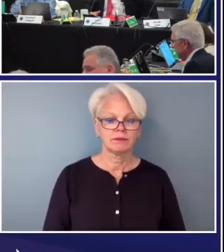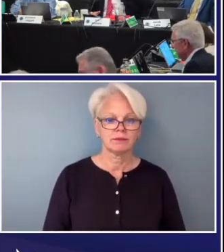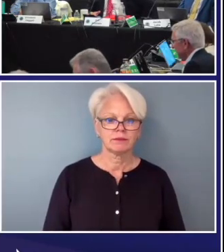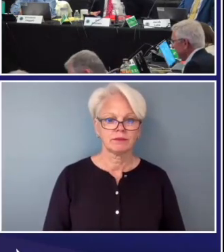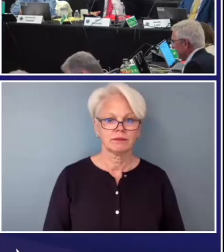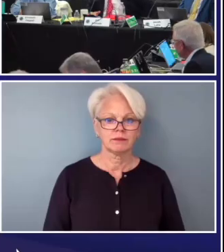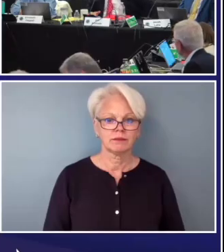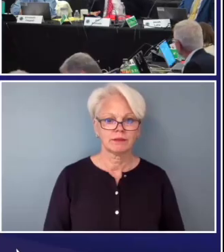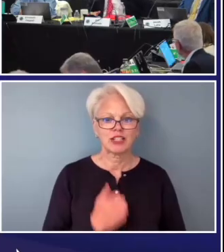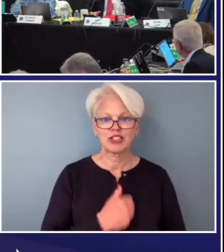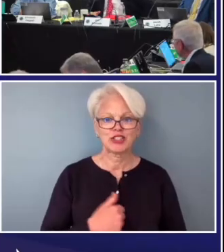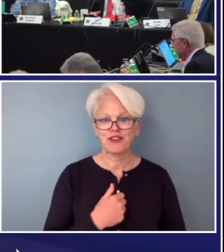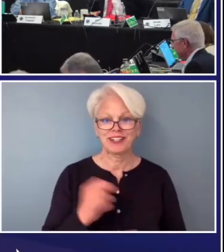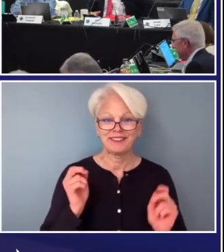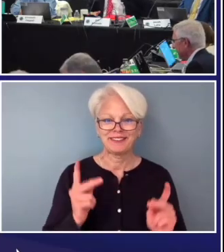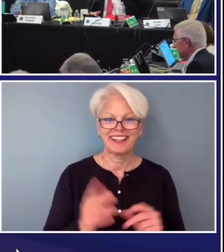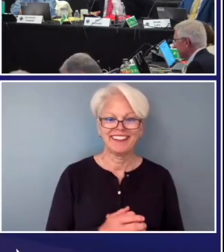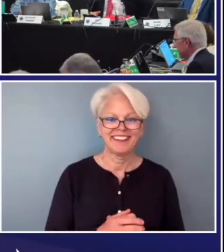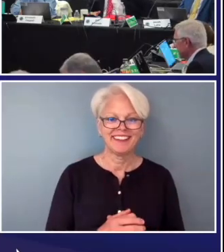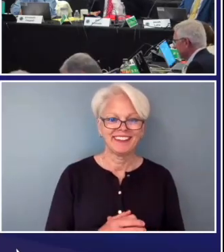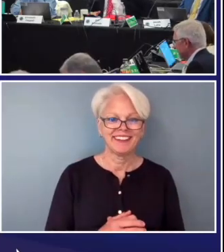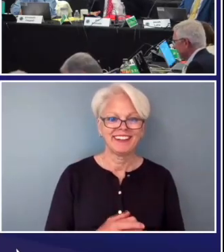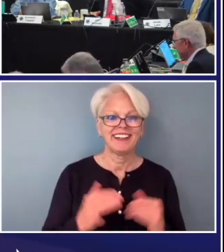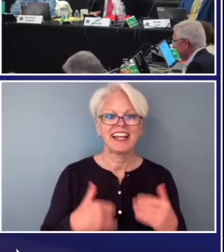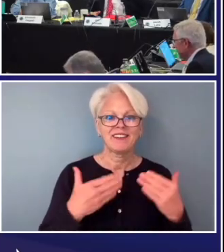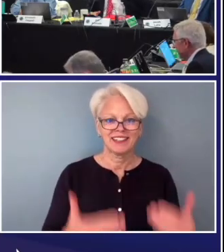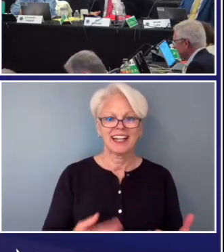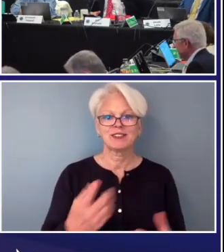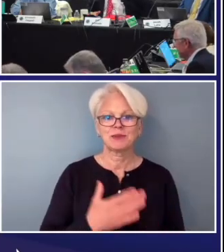Sorry. Okay. Now you can go to the next one, please. I think that's page 14.